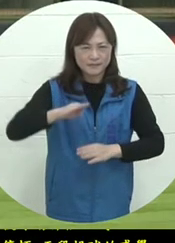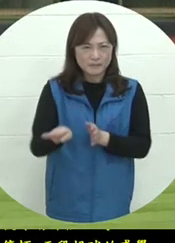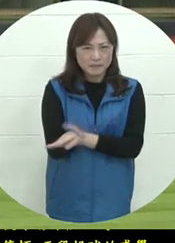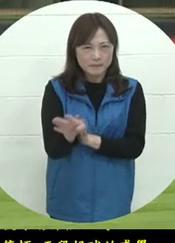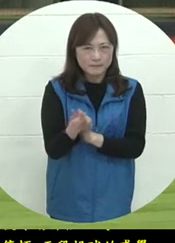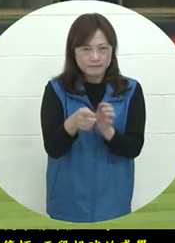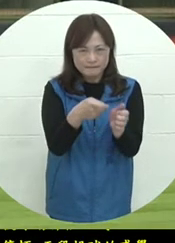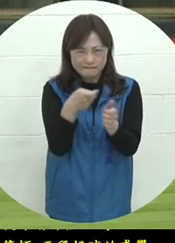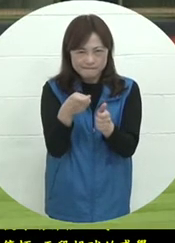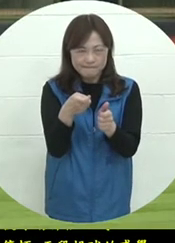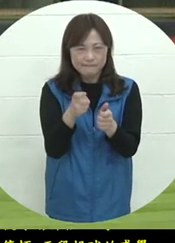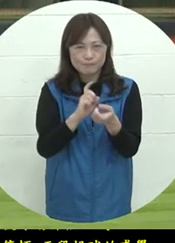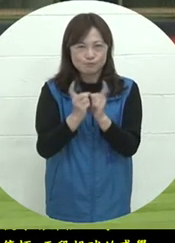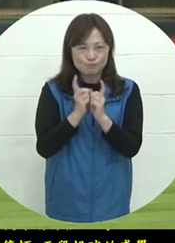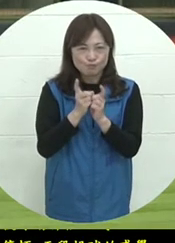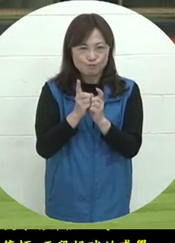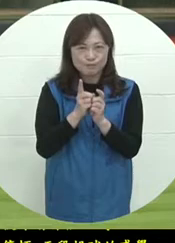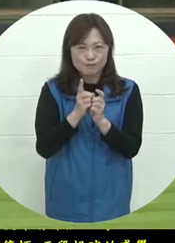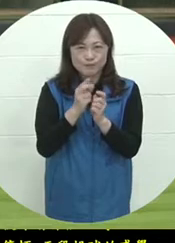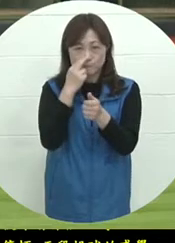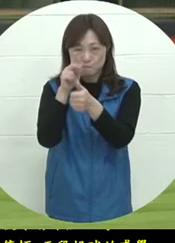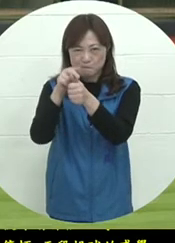to try to cause the batter to make a bad hit or a short return